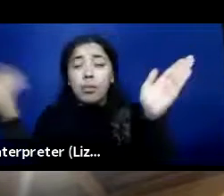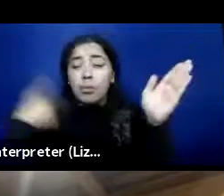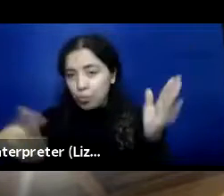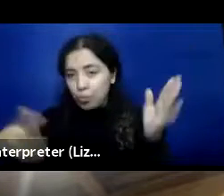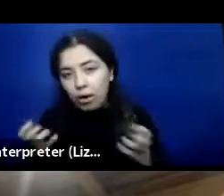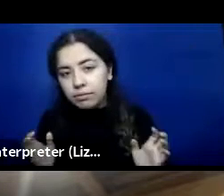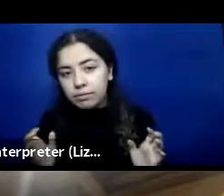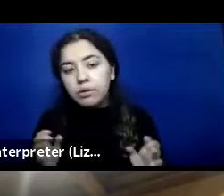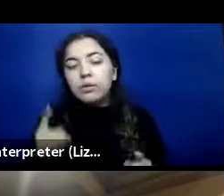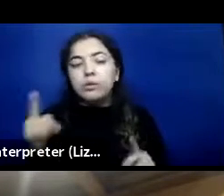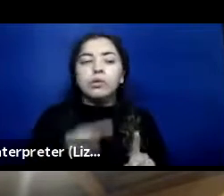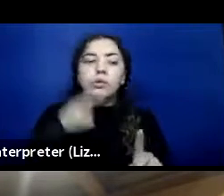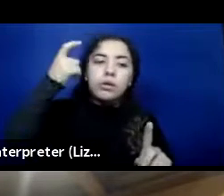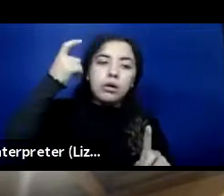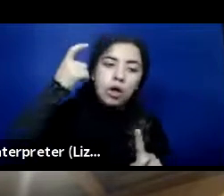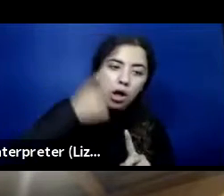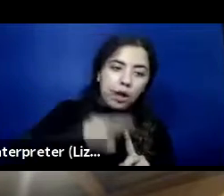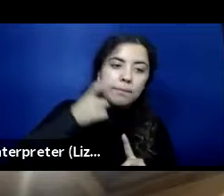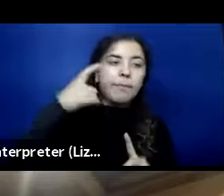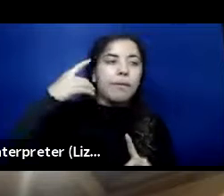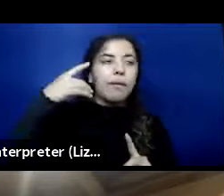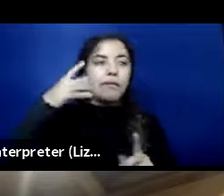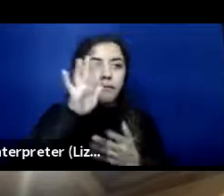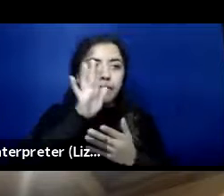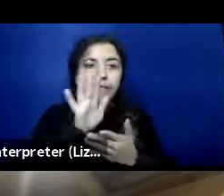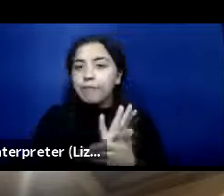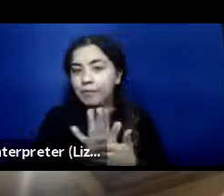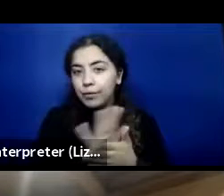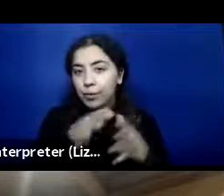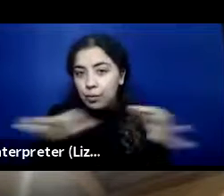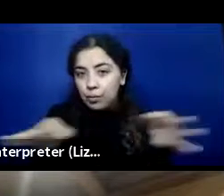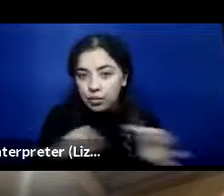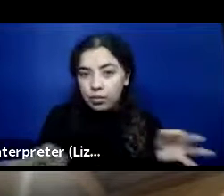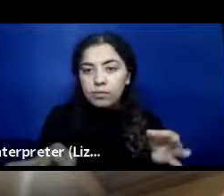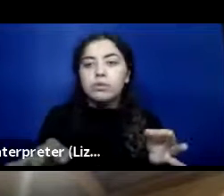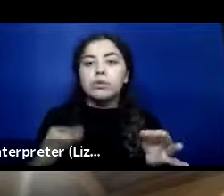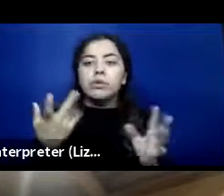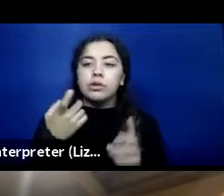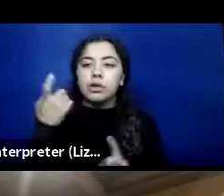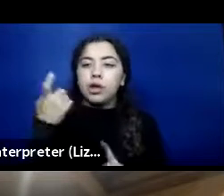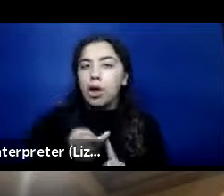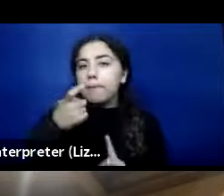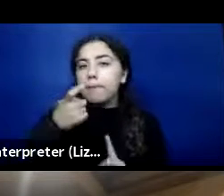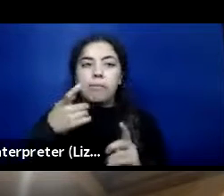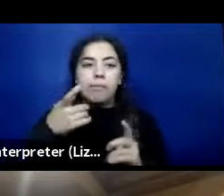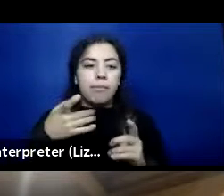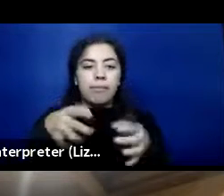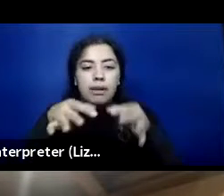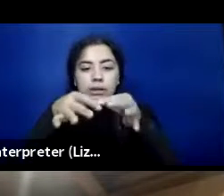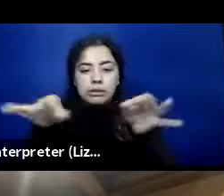automated all text. Automated all text is (UNKNOWN) is data attached to an image.